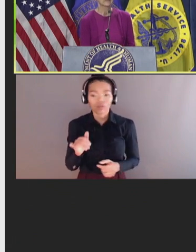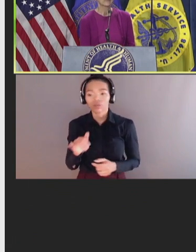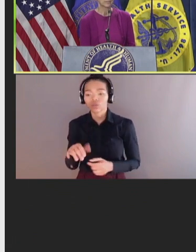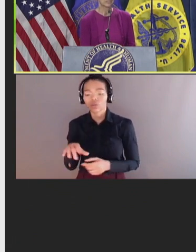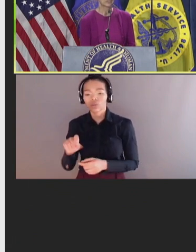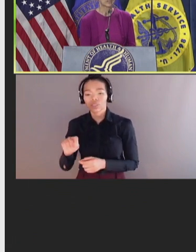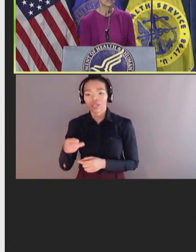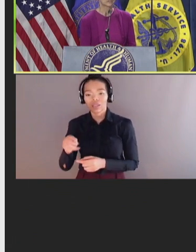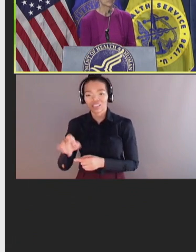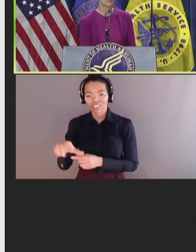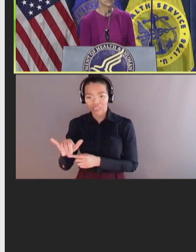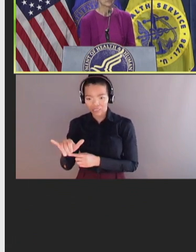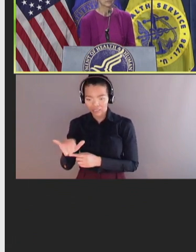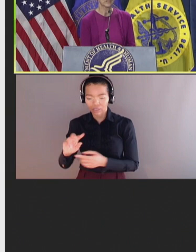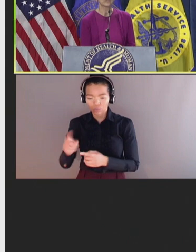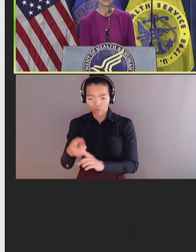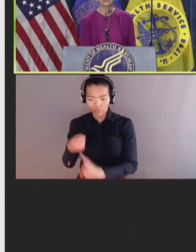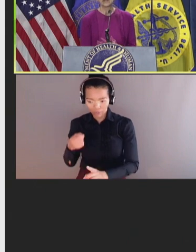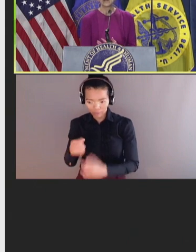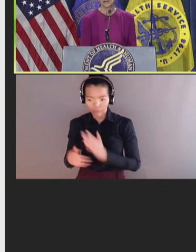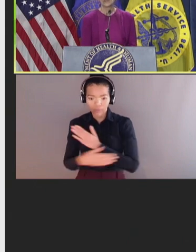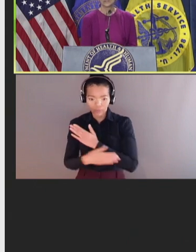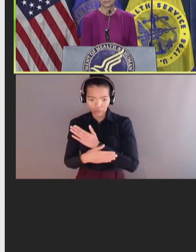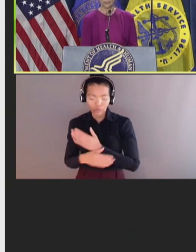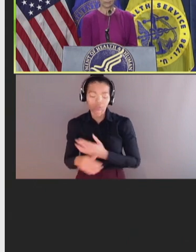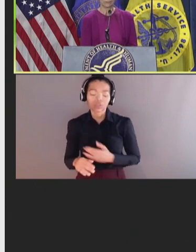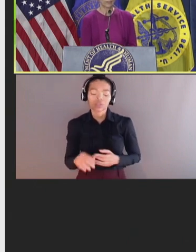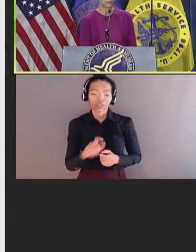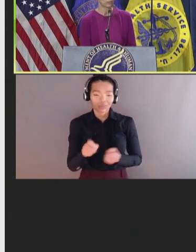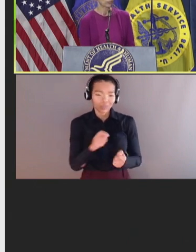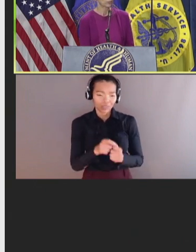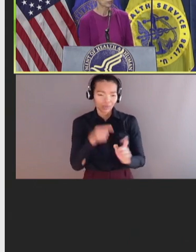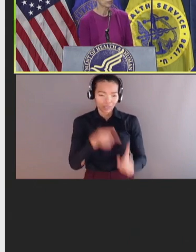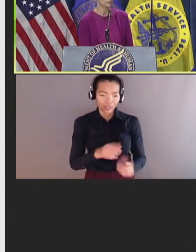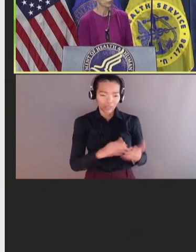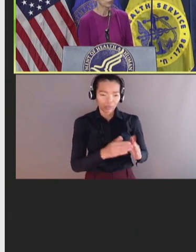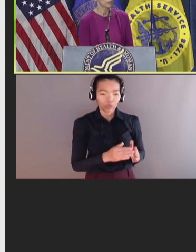particularly on communities of color but other disadvantaged communities too.